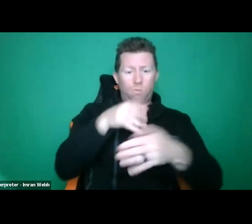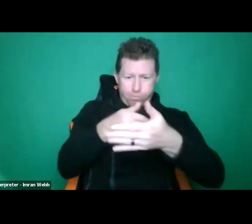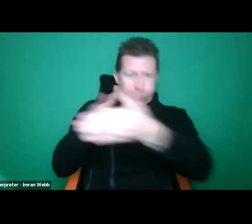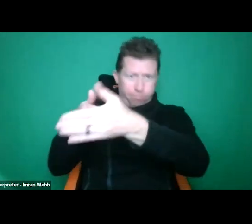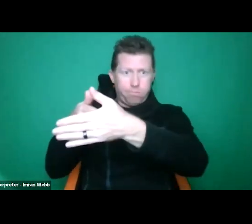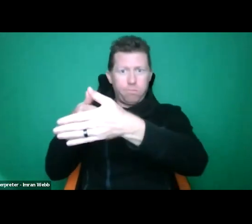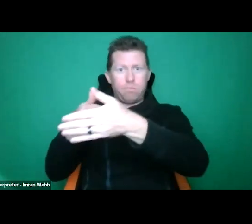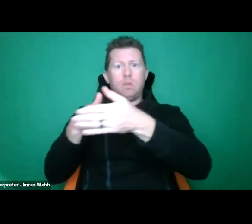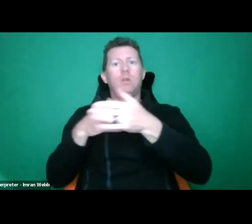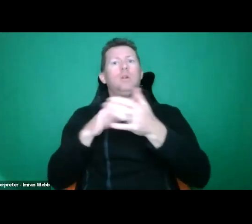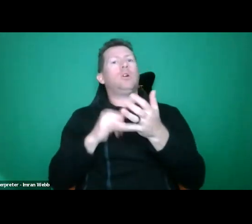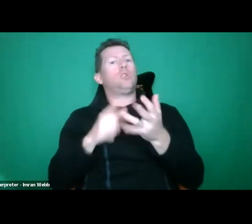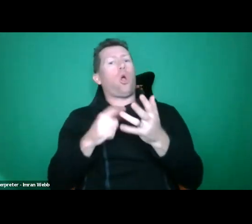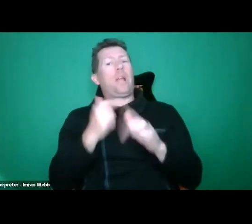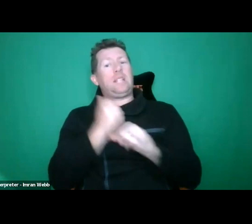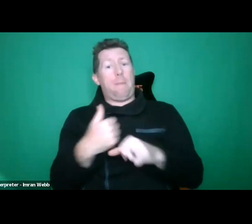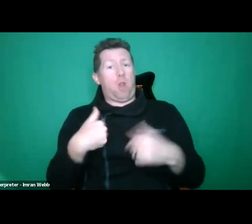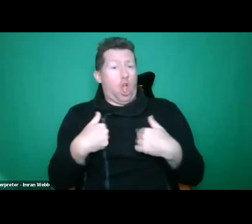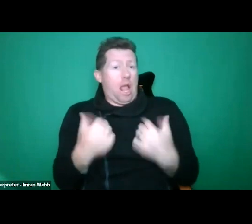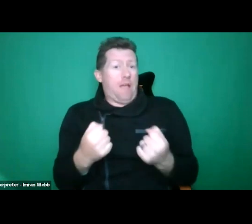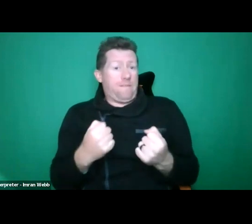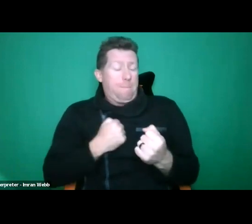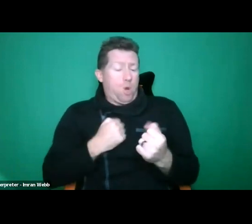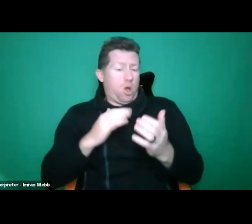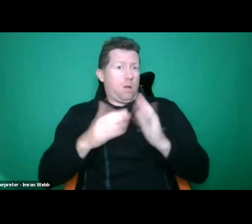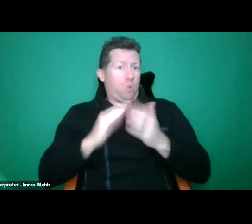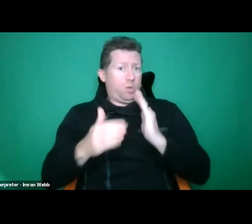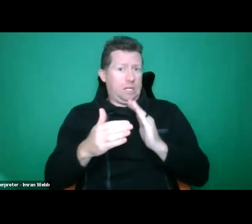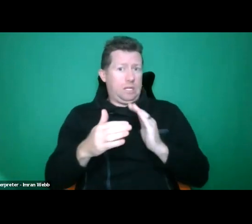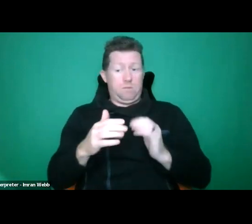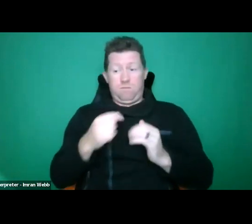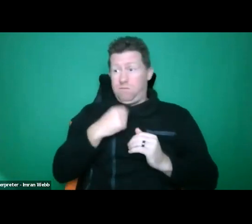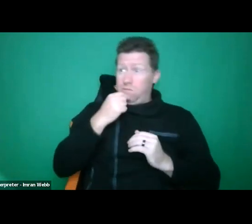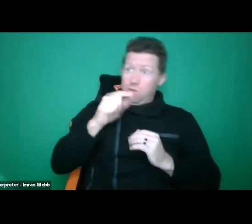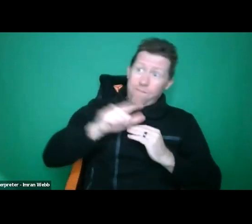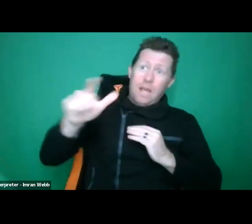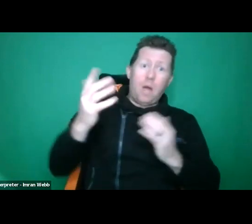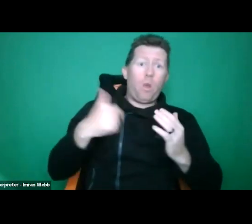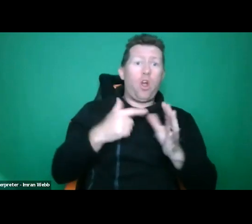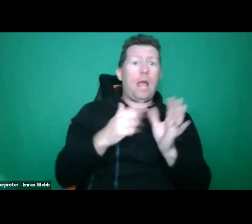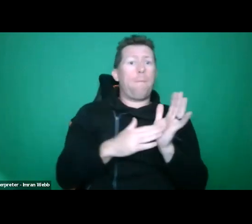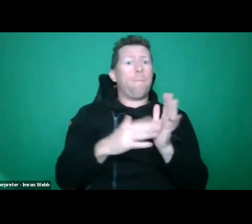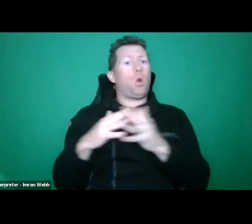So an example I have from our community not far from where I am in Western Sydney,